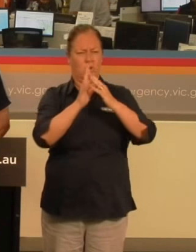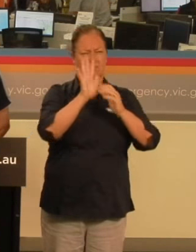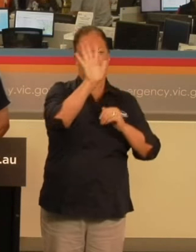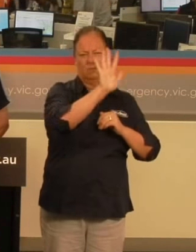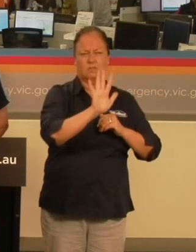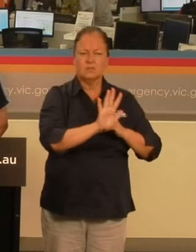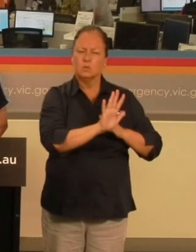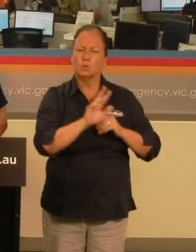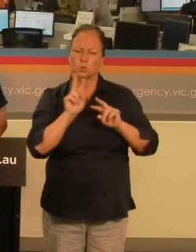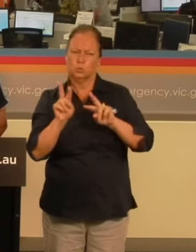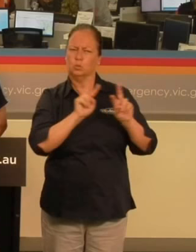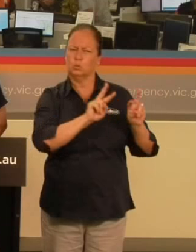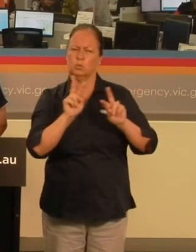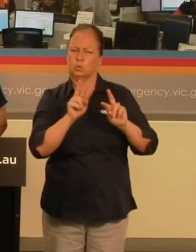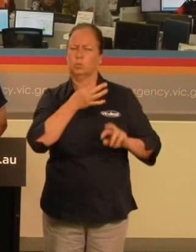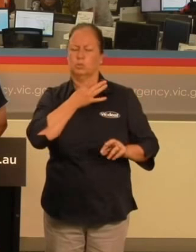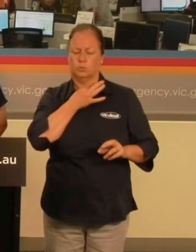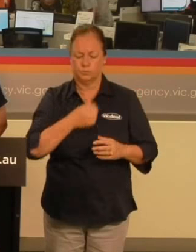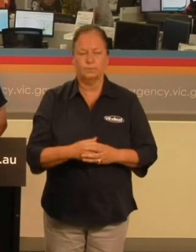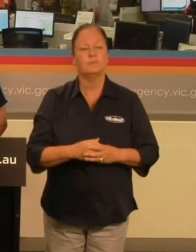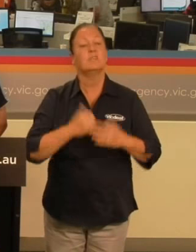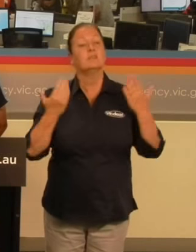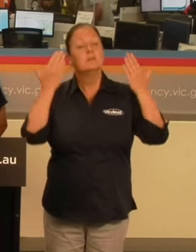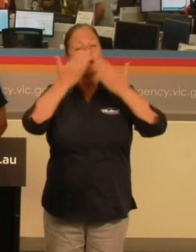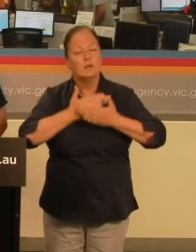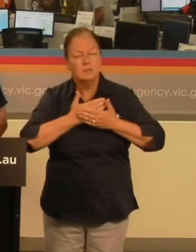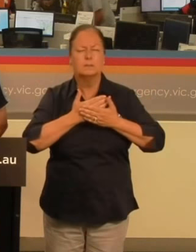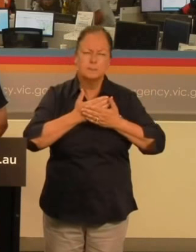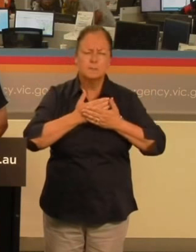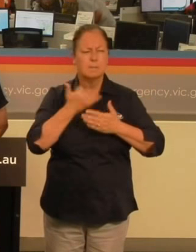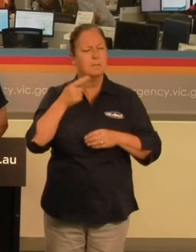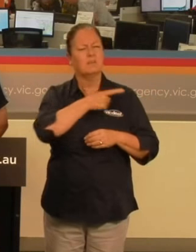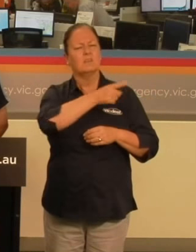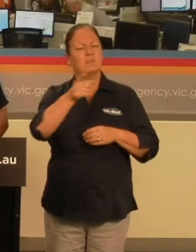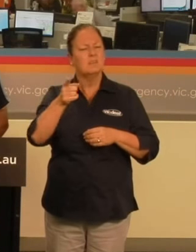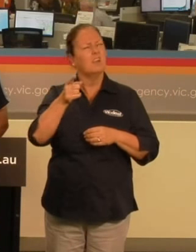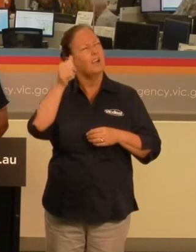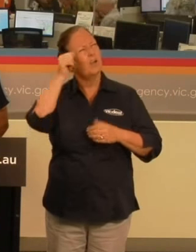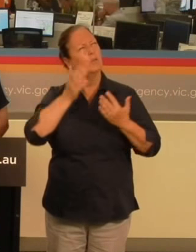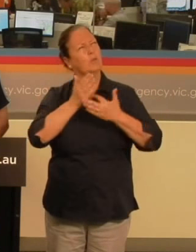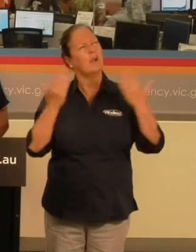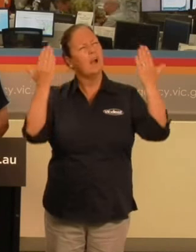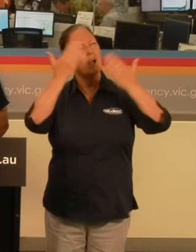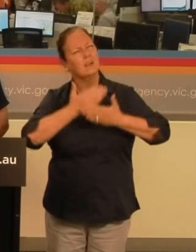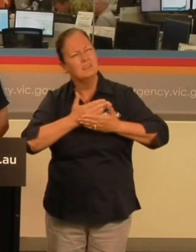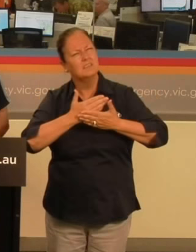ahead into tonight it will be a bit different to what most people are used to at nighttime we're not really going to see the wind drop it's going to